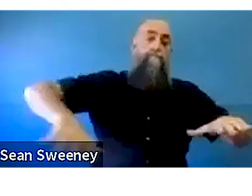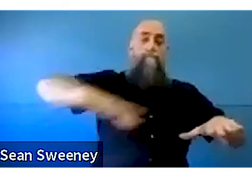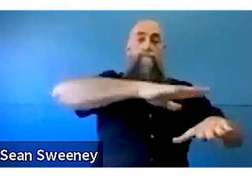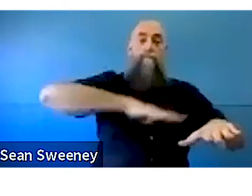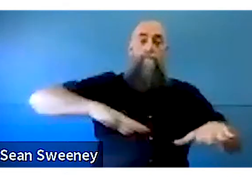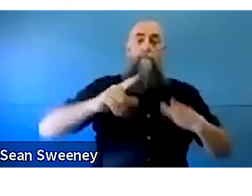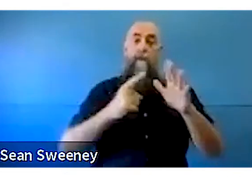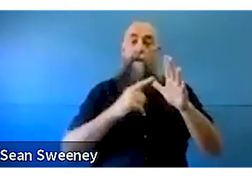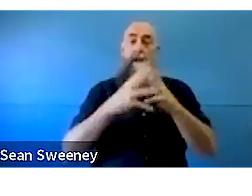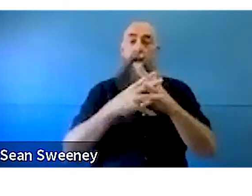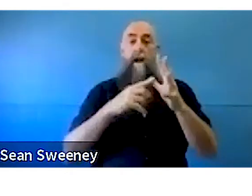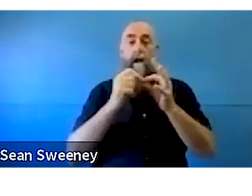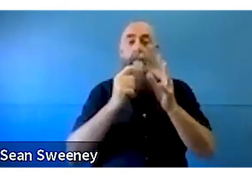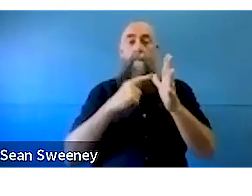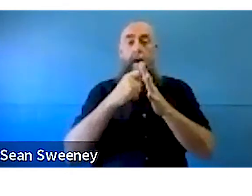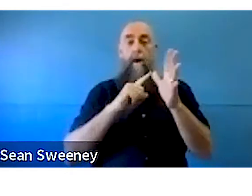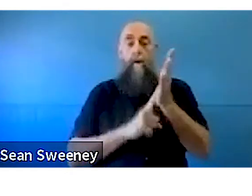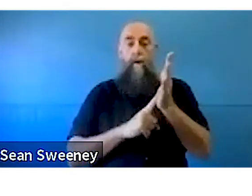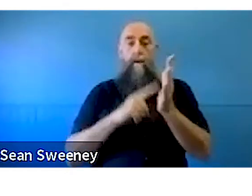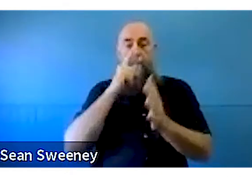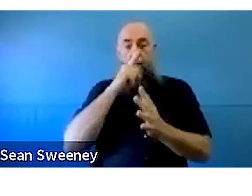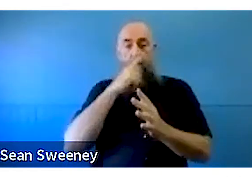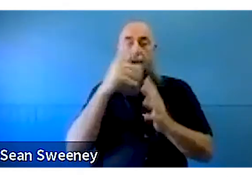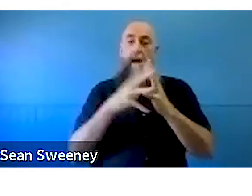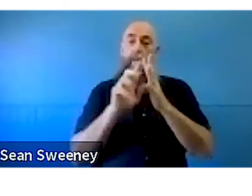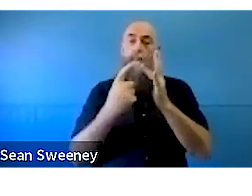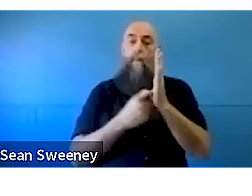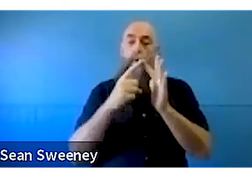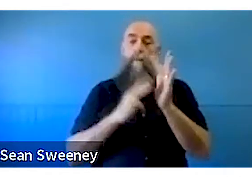on which we meet. And by meeting, I mean virtually meeting.